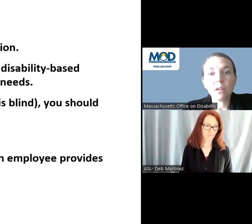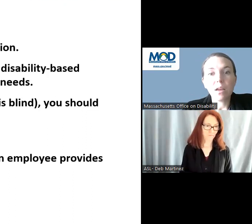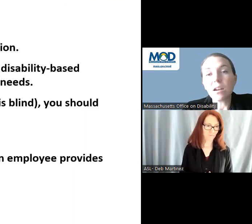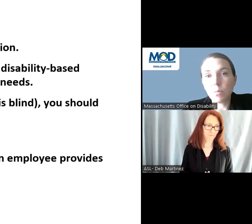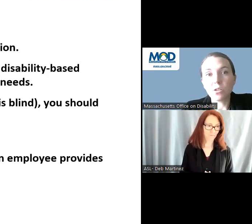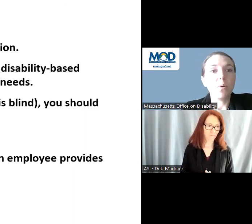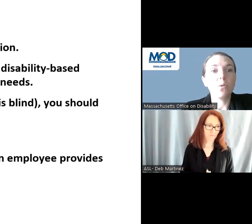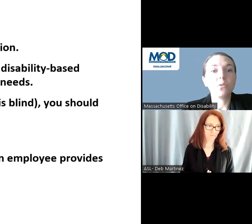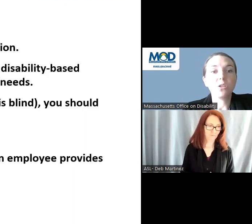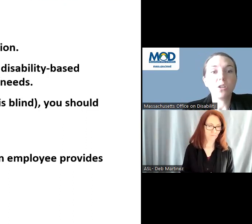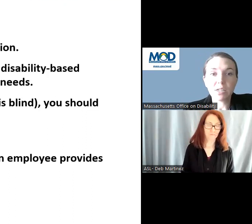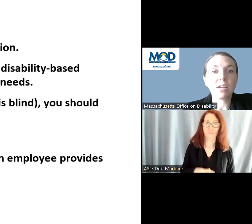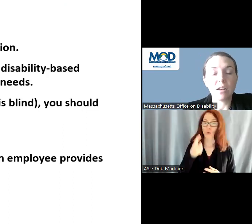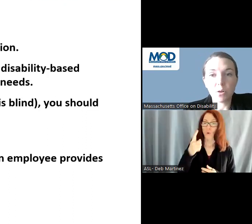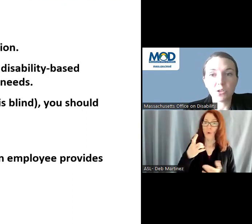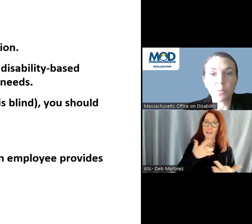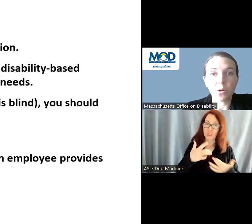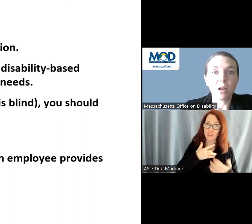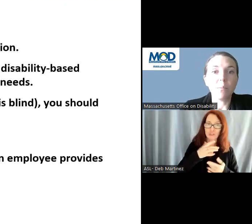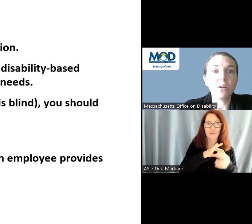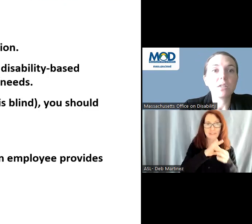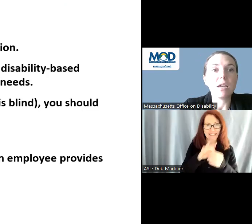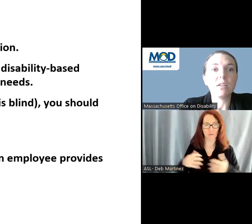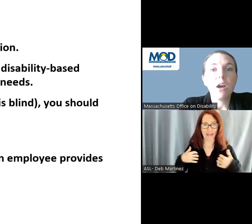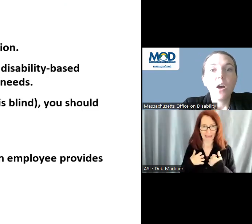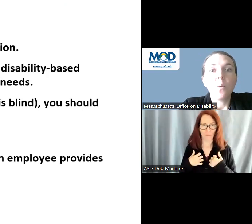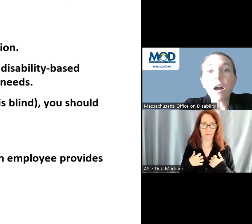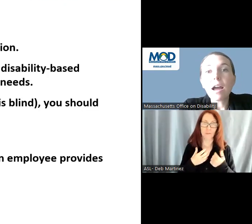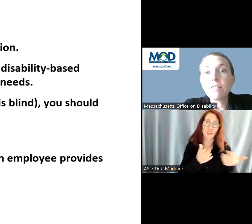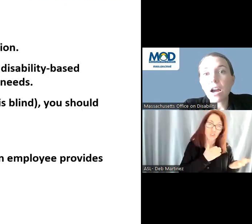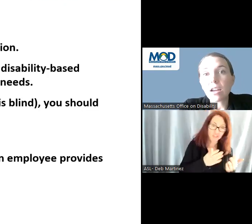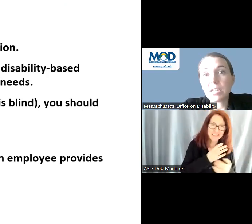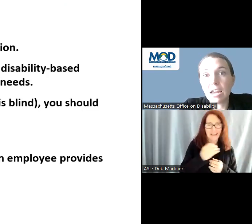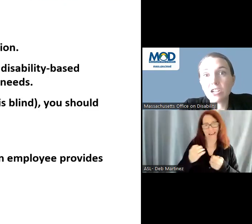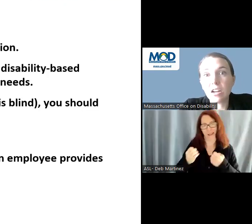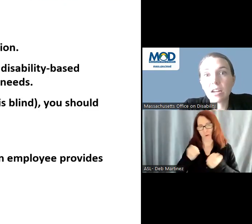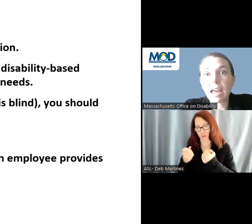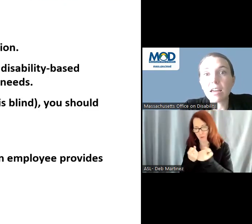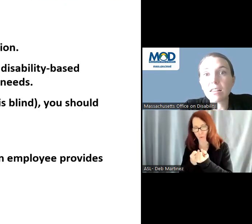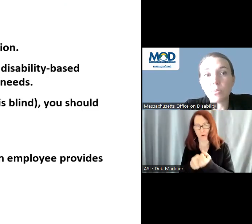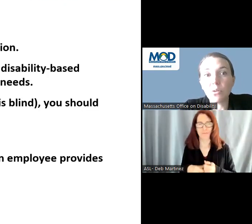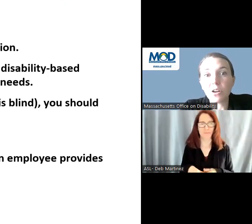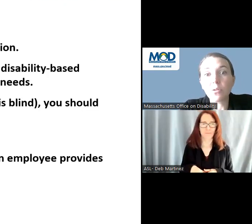both service and emotional support animals is what kind of documentation can the employer